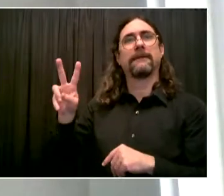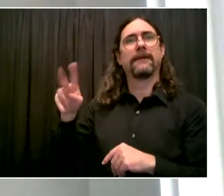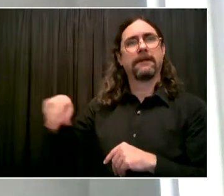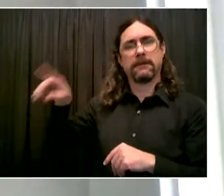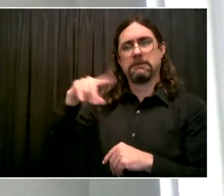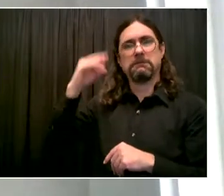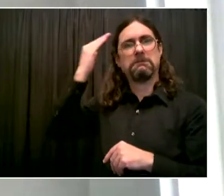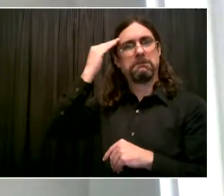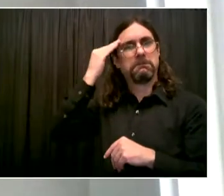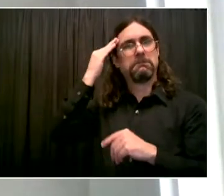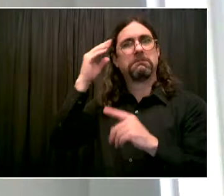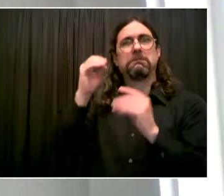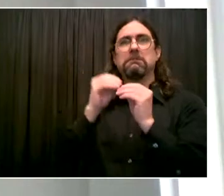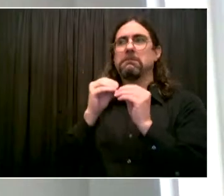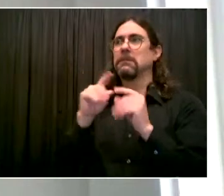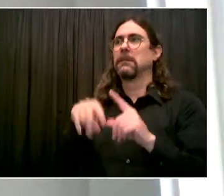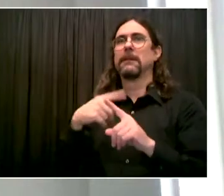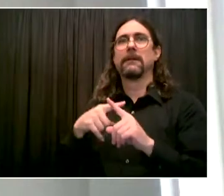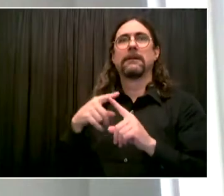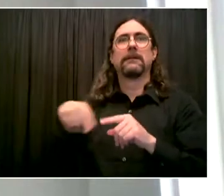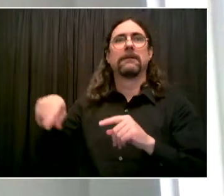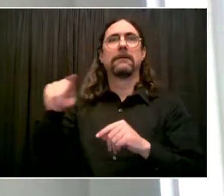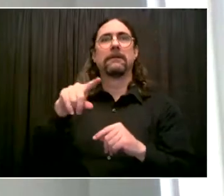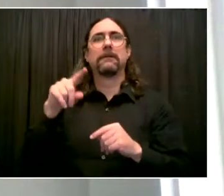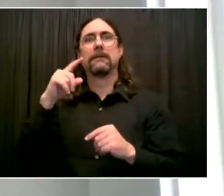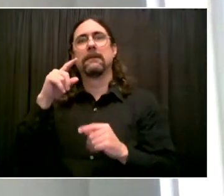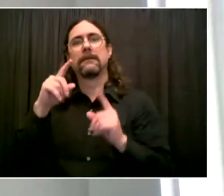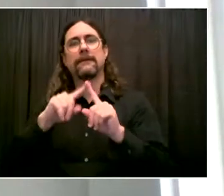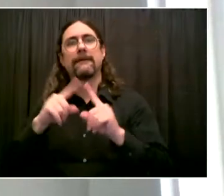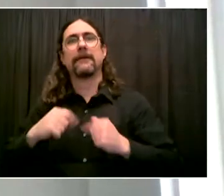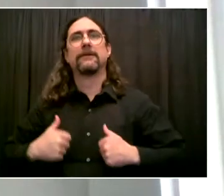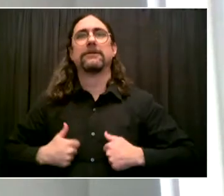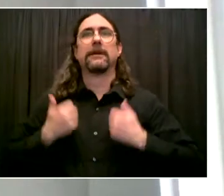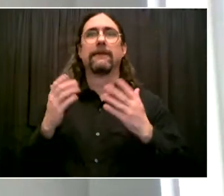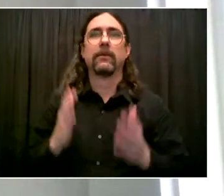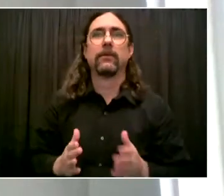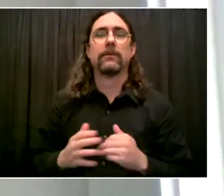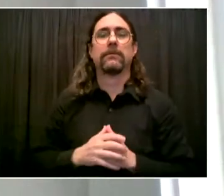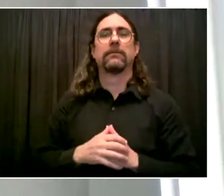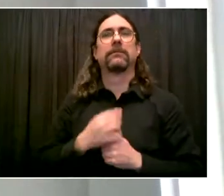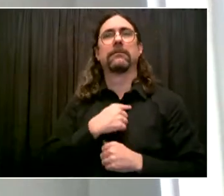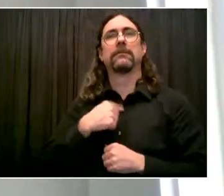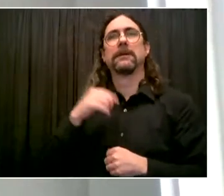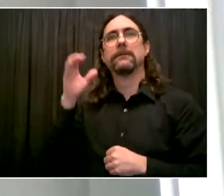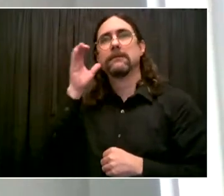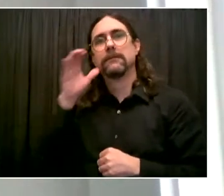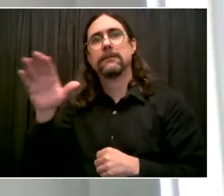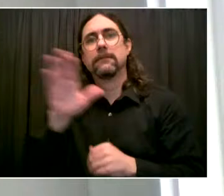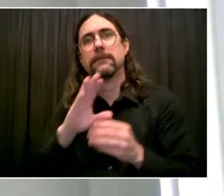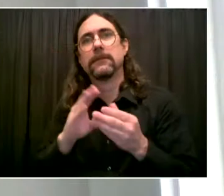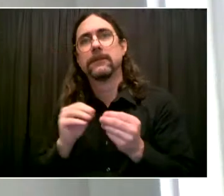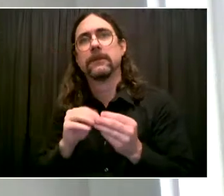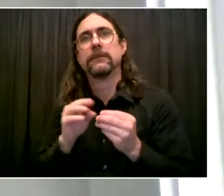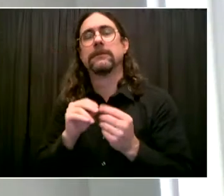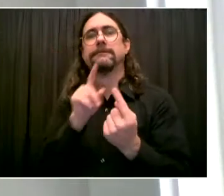CULTURAL CHALLENGES. THEY KNOW EVERY CASE IS DIFFERENT AND THEIR JOB IS TO LISTEN TO EACH